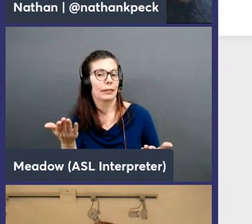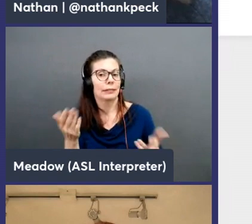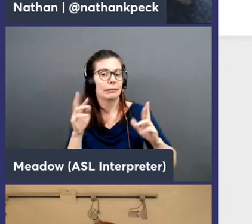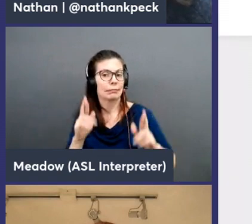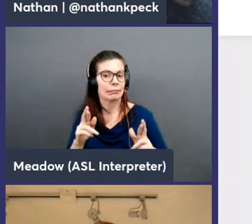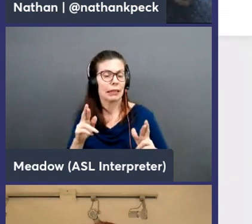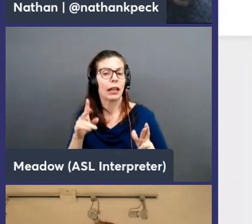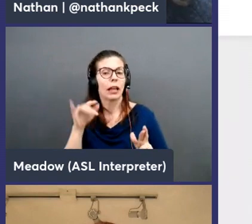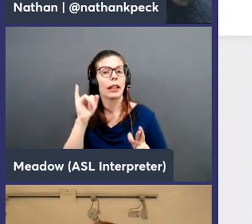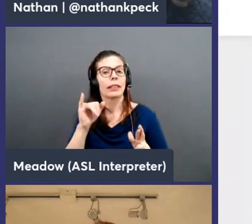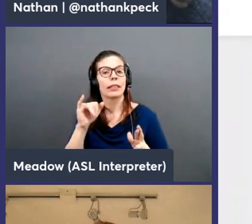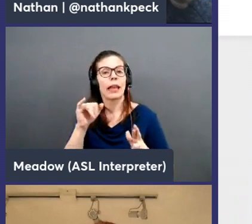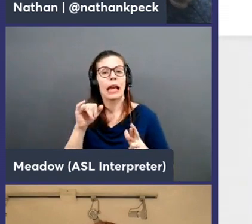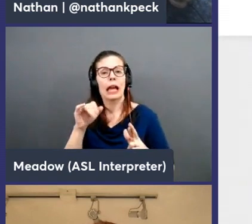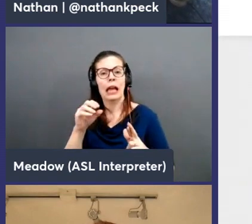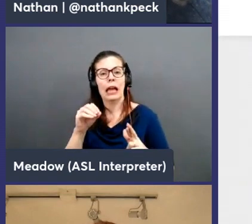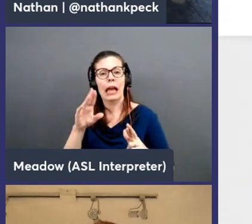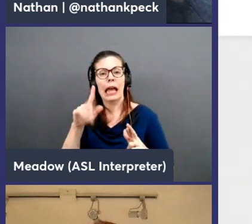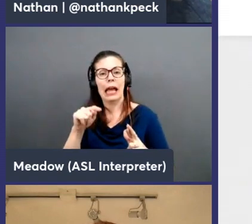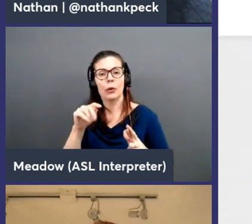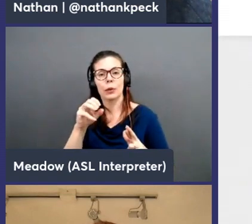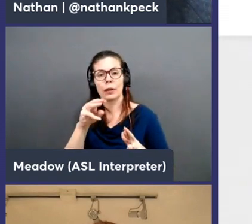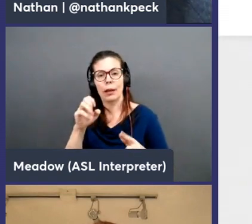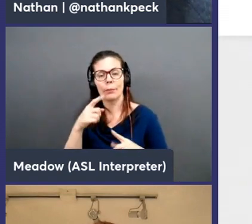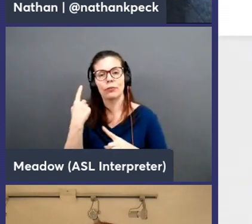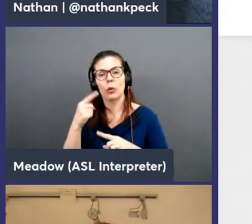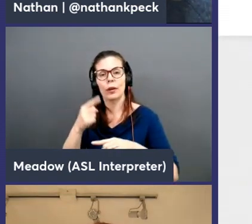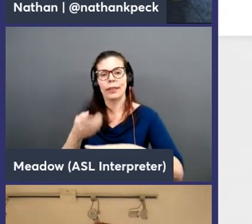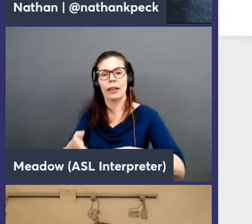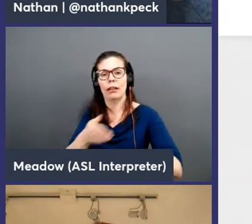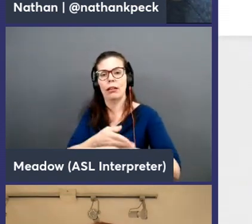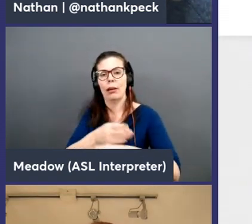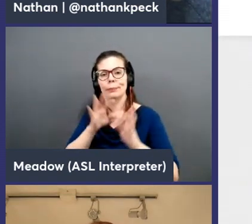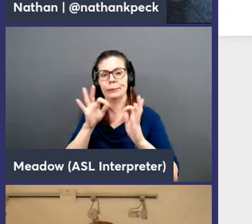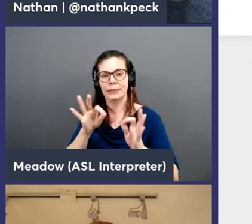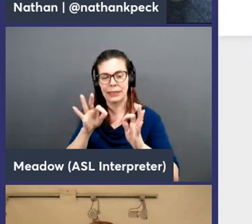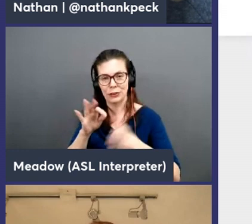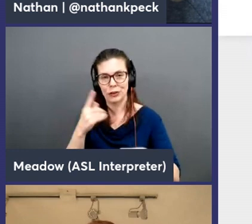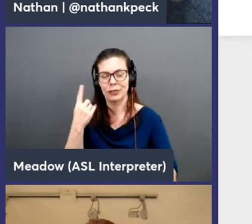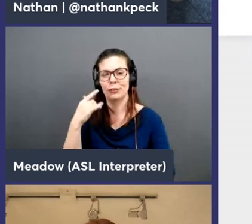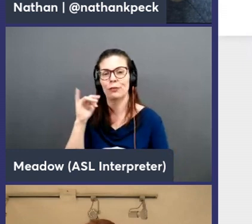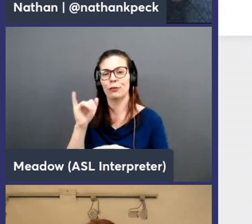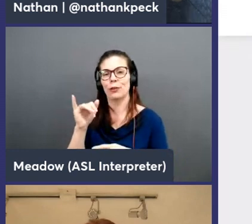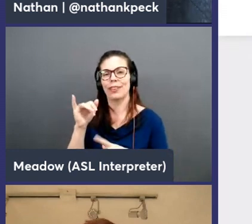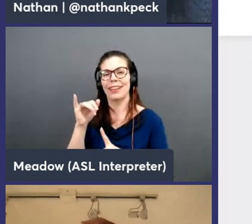is the outcome of the optimization for the cost function.